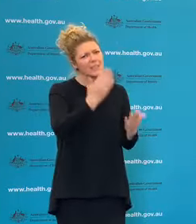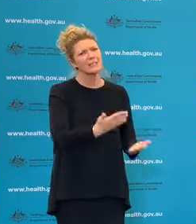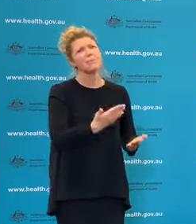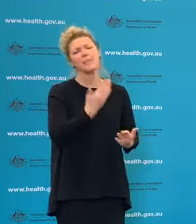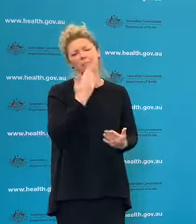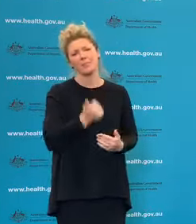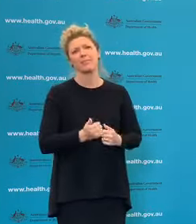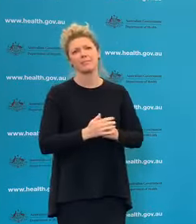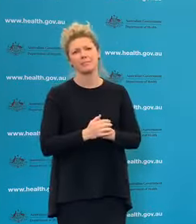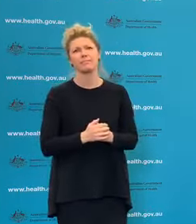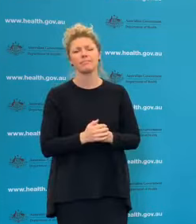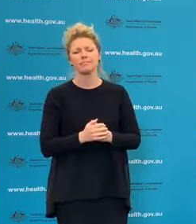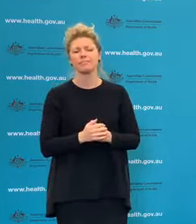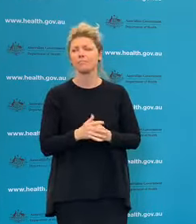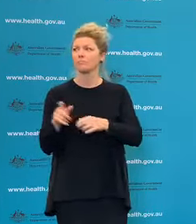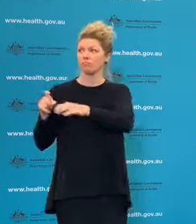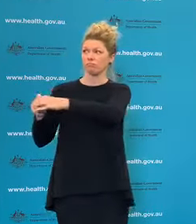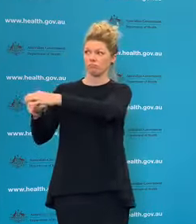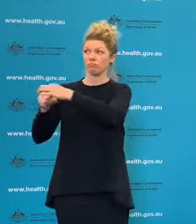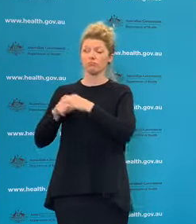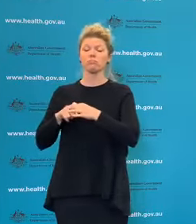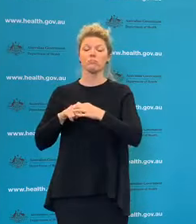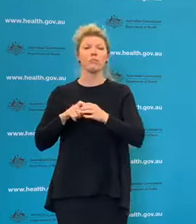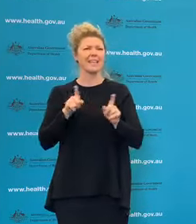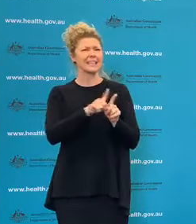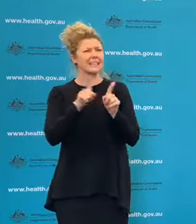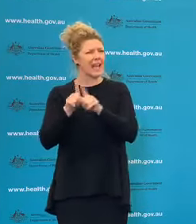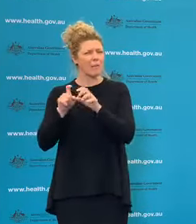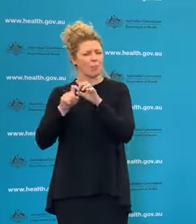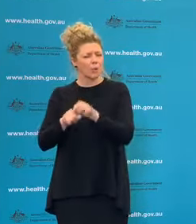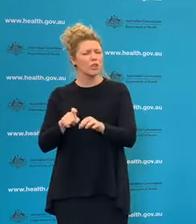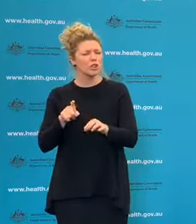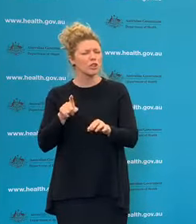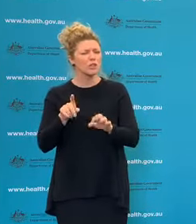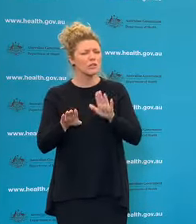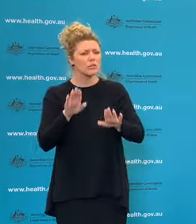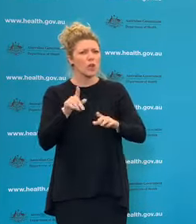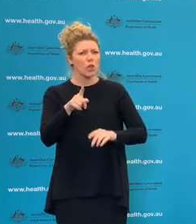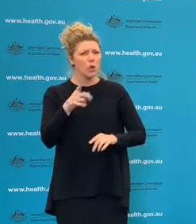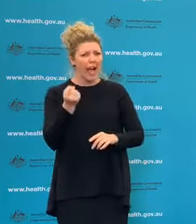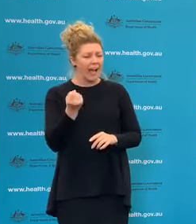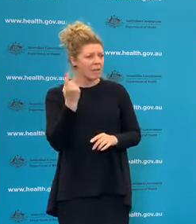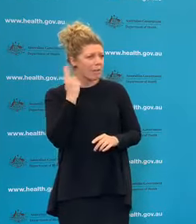Following on, if I could, on that question. Are you also seeing anecdotal evidence of front line